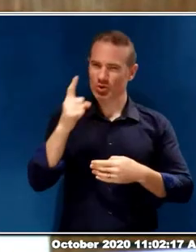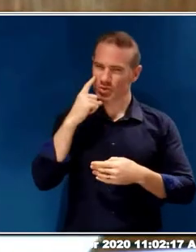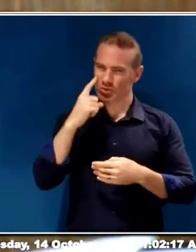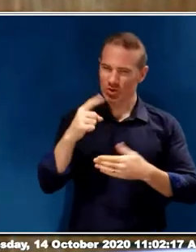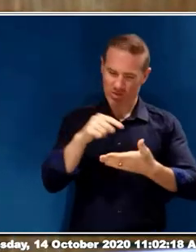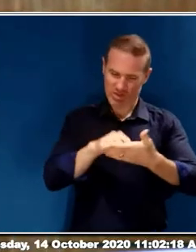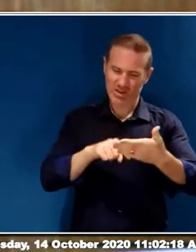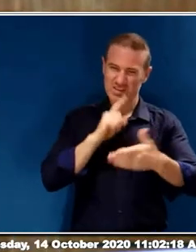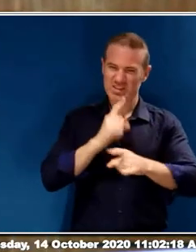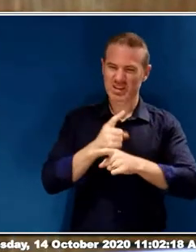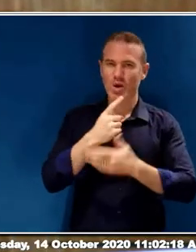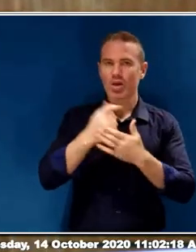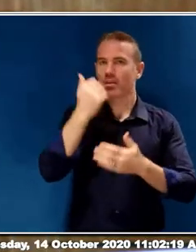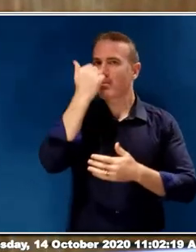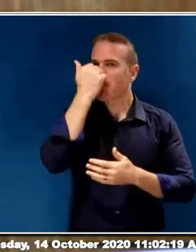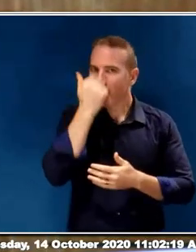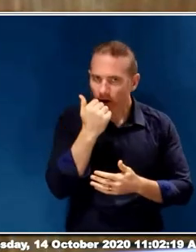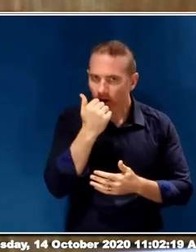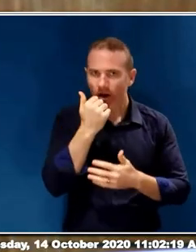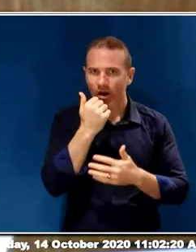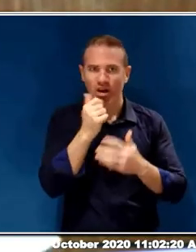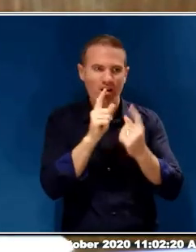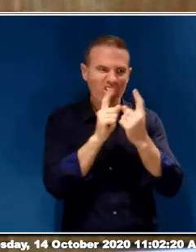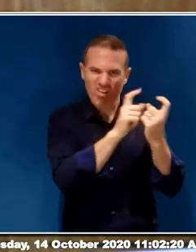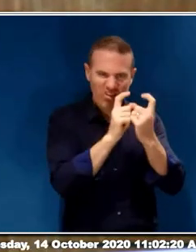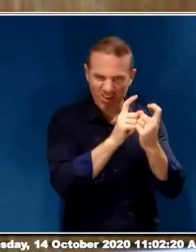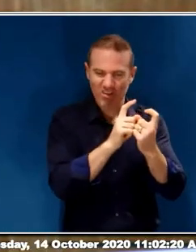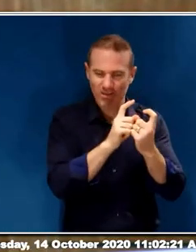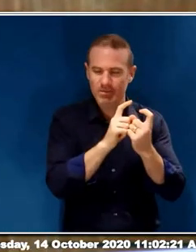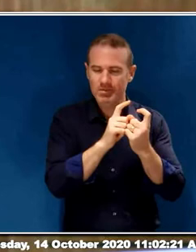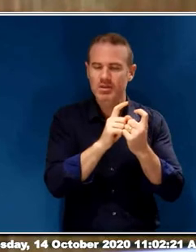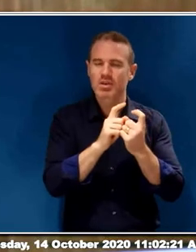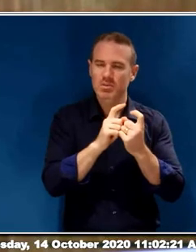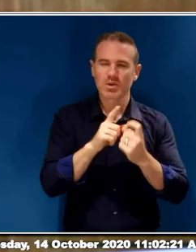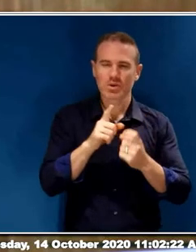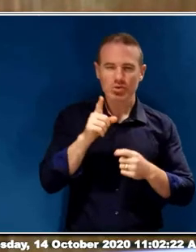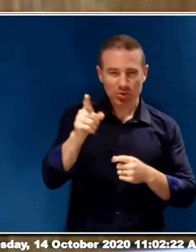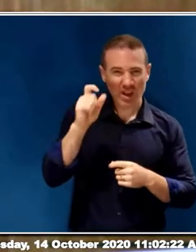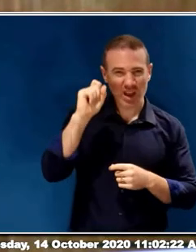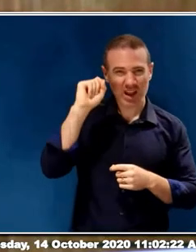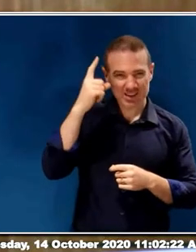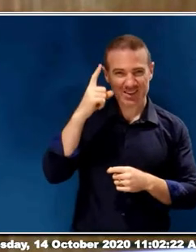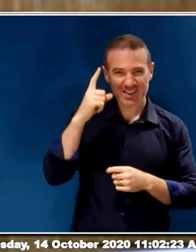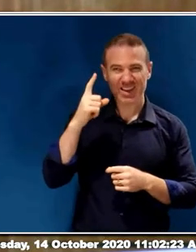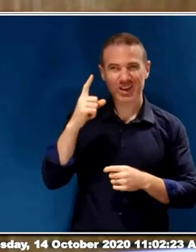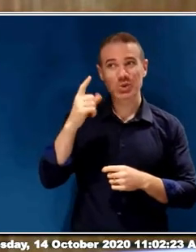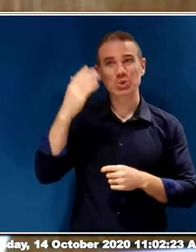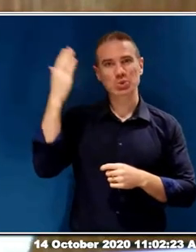You understand the need for schools to protect students from physical altercations? Yes, of course.